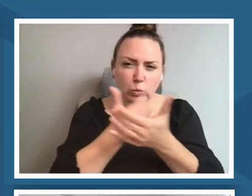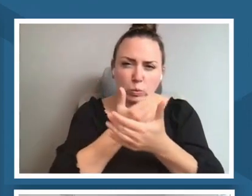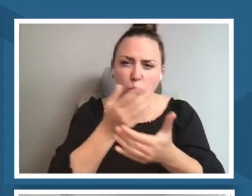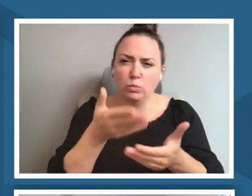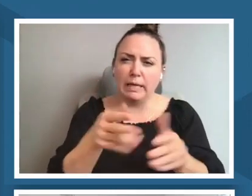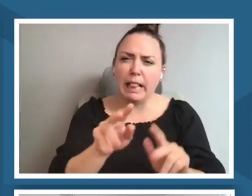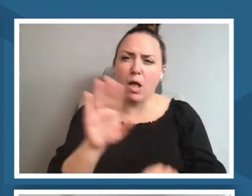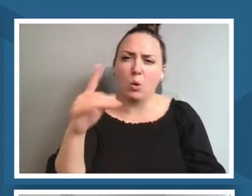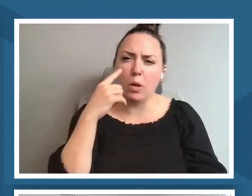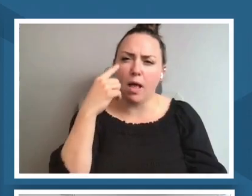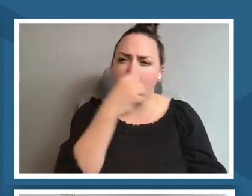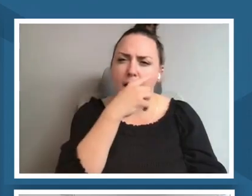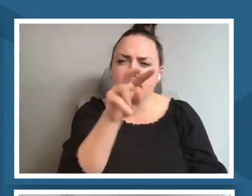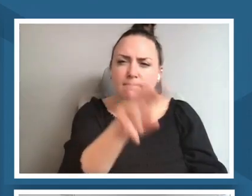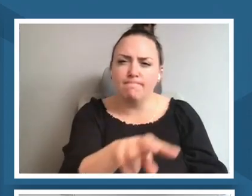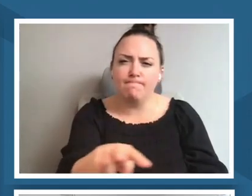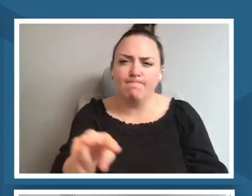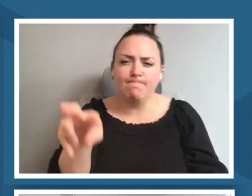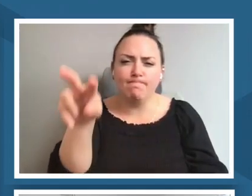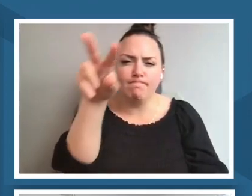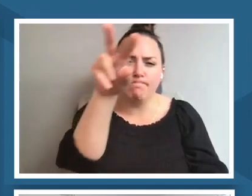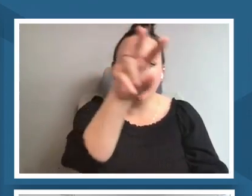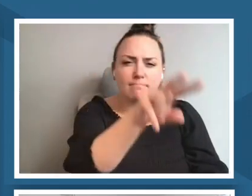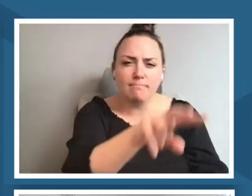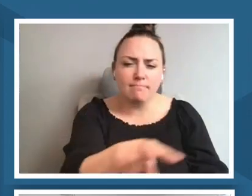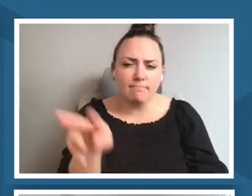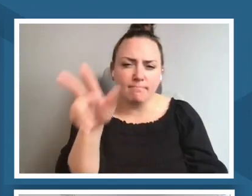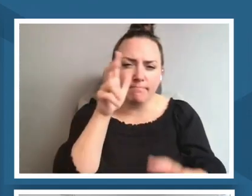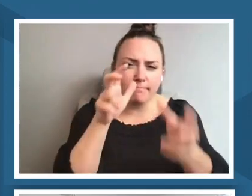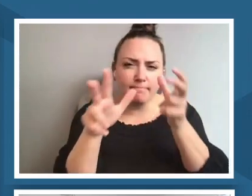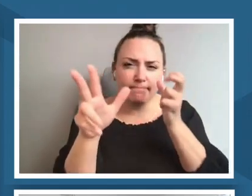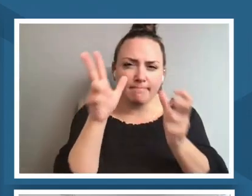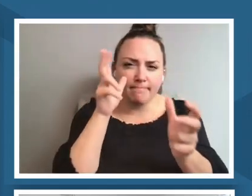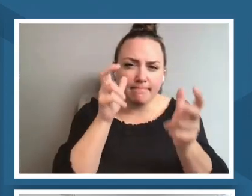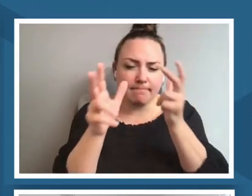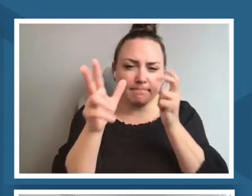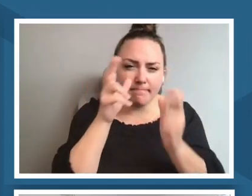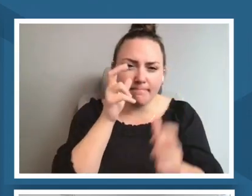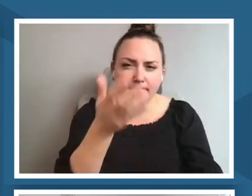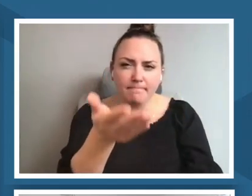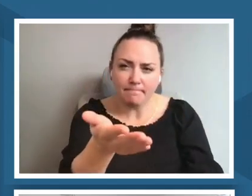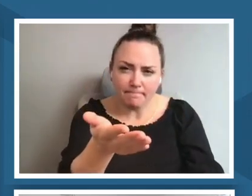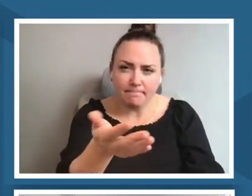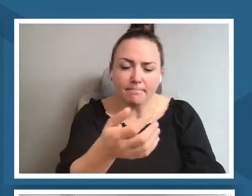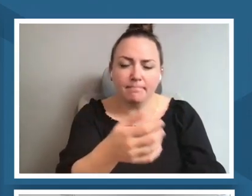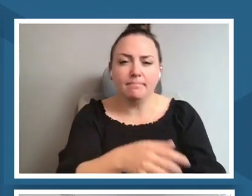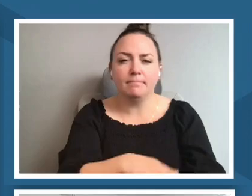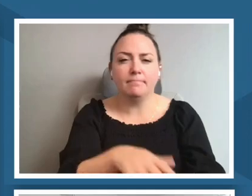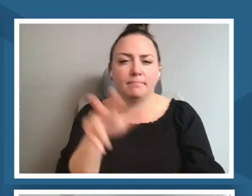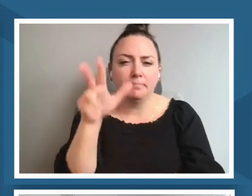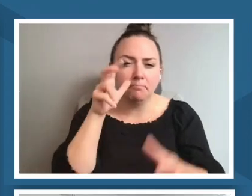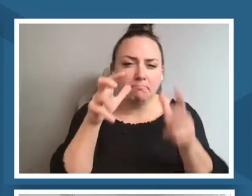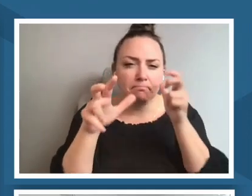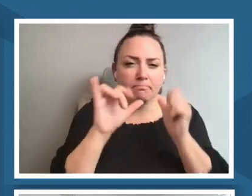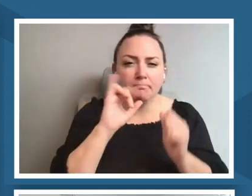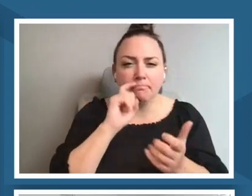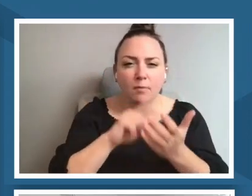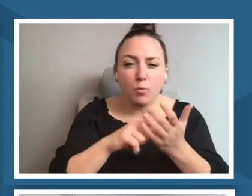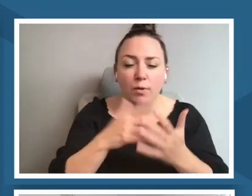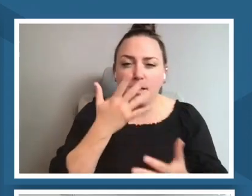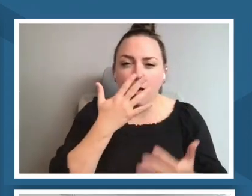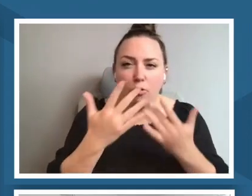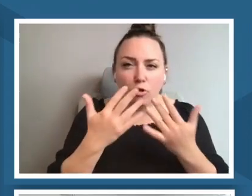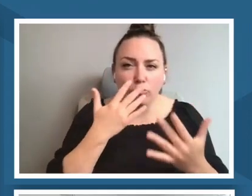wander all over the image again